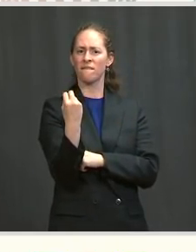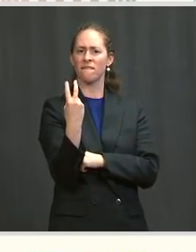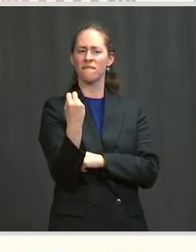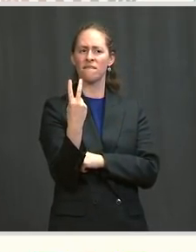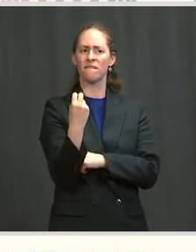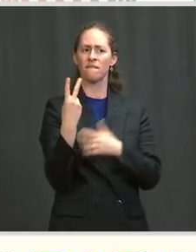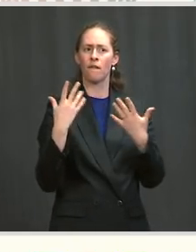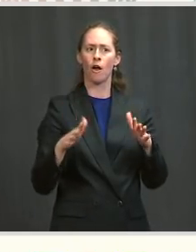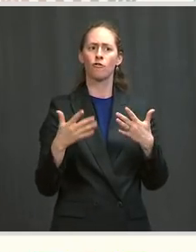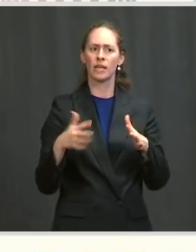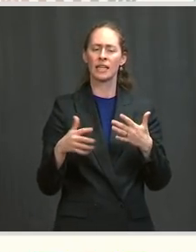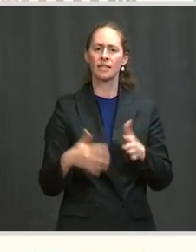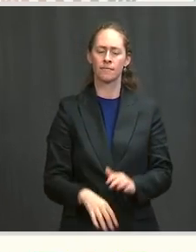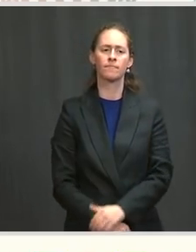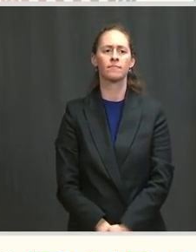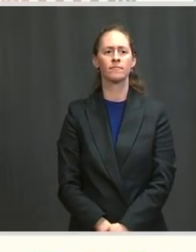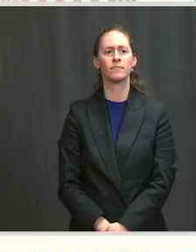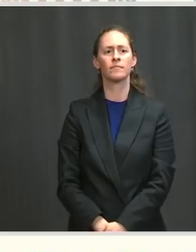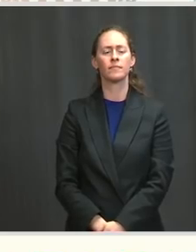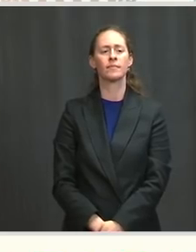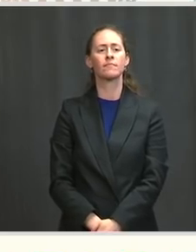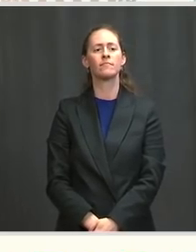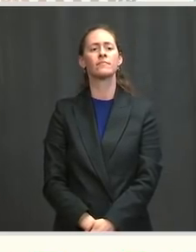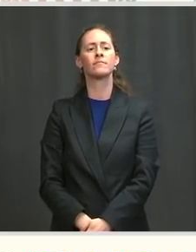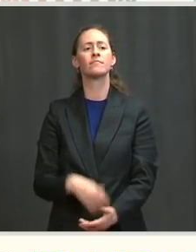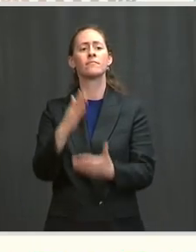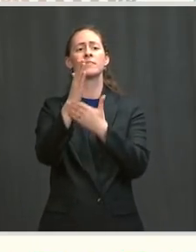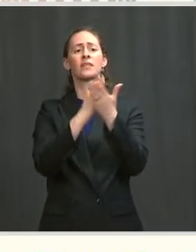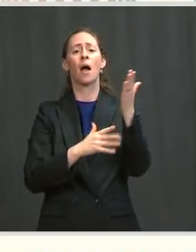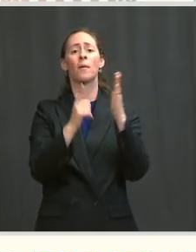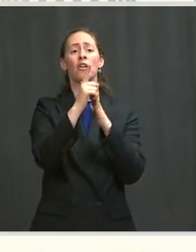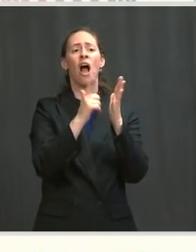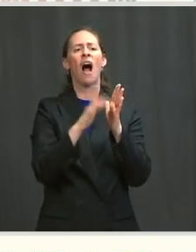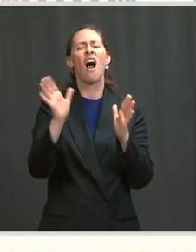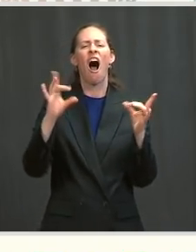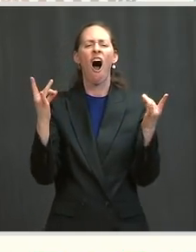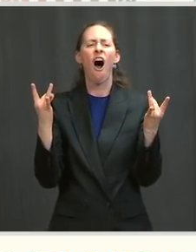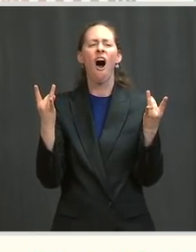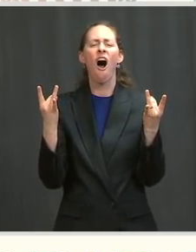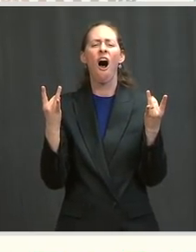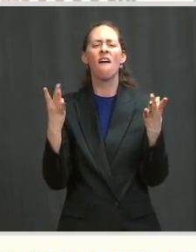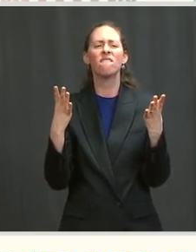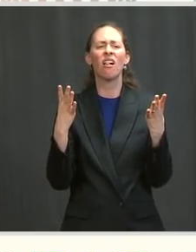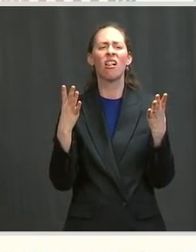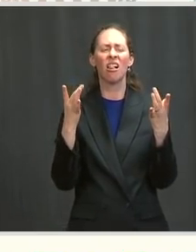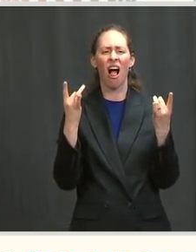These are some of the ugliest, most un-American laws I've seen, and I've been here awhile.